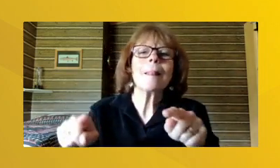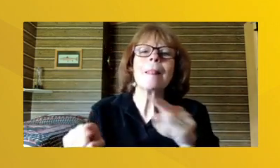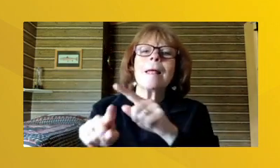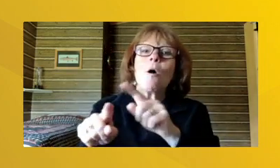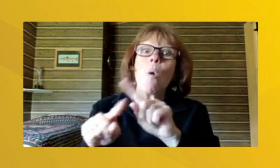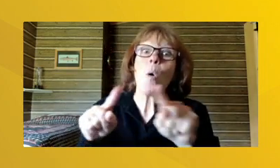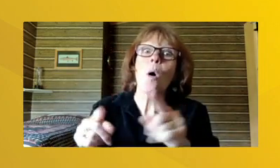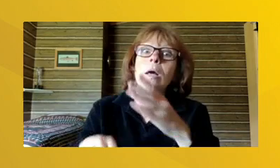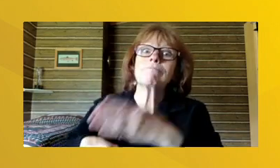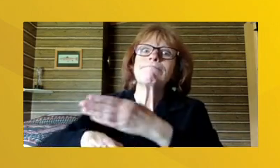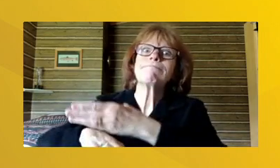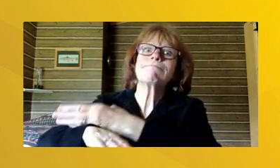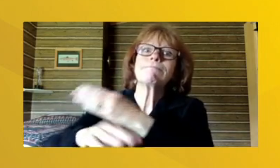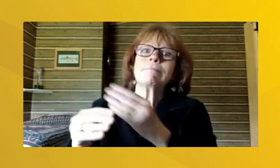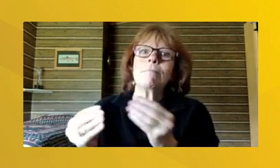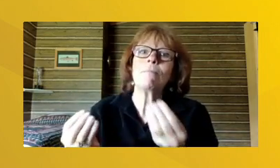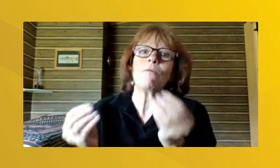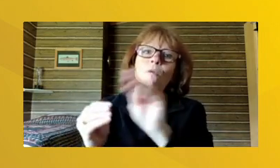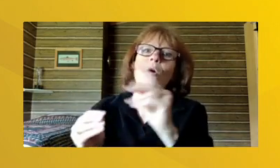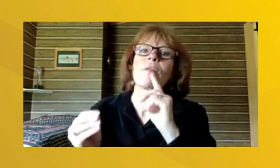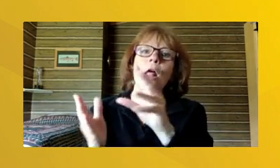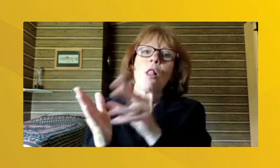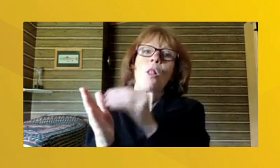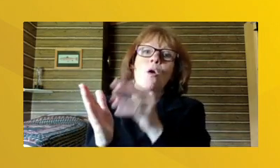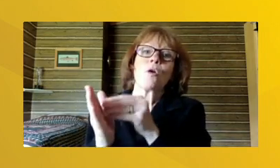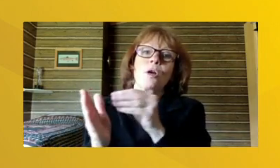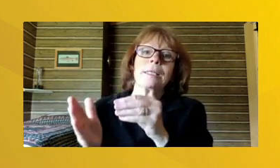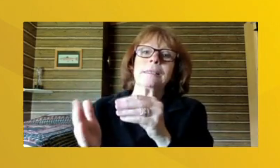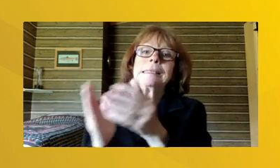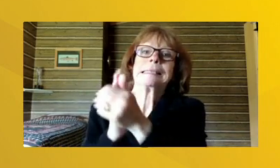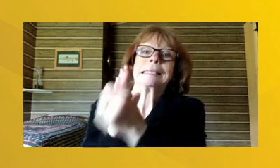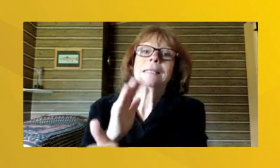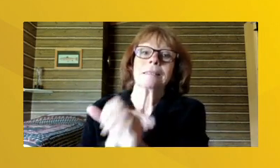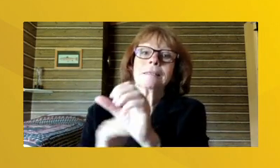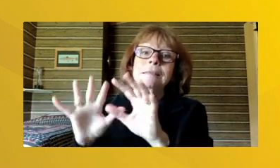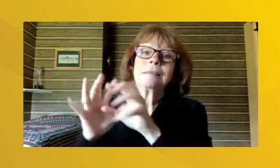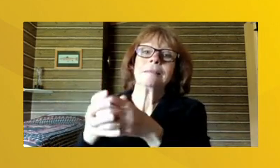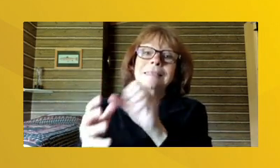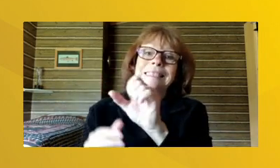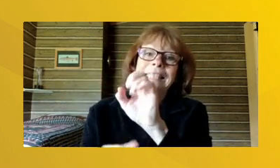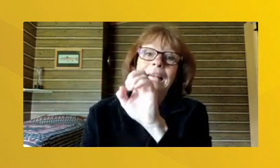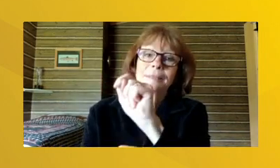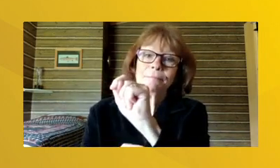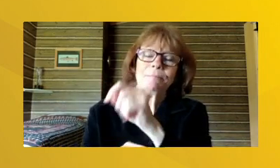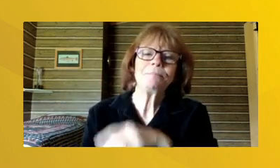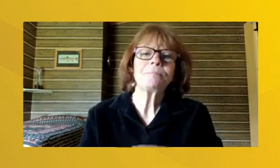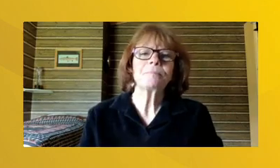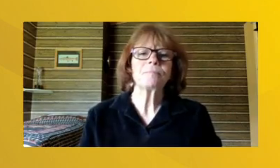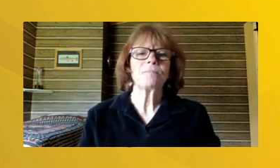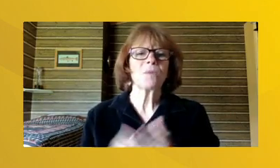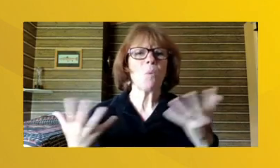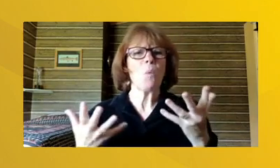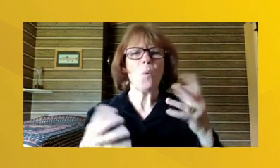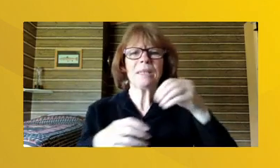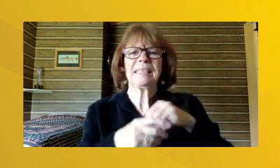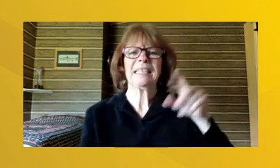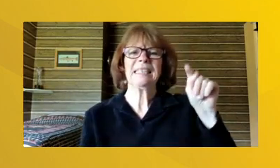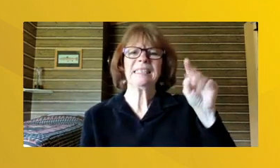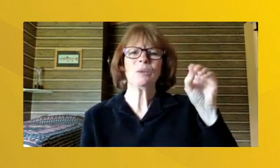Next slide, please. So what is in this toolkit that we have developed for you?